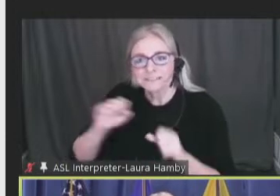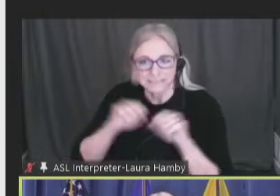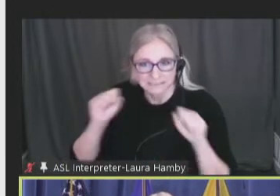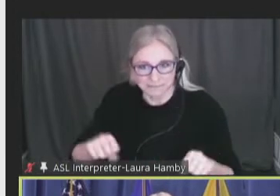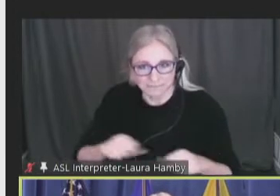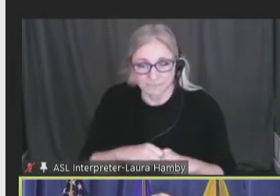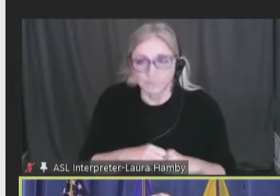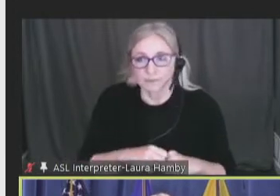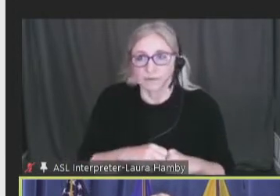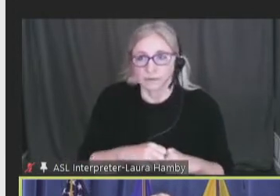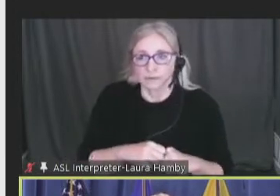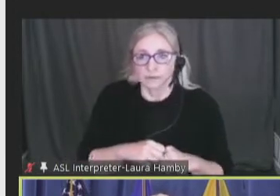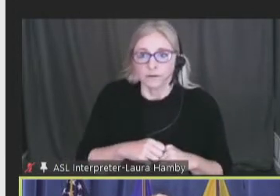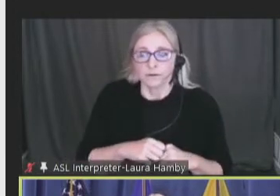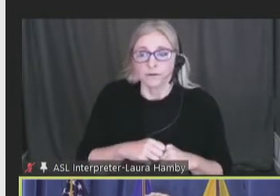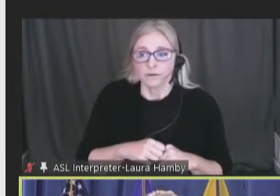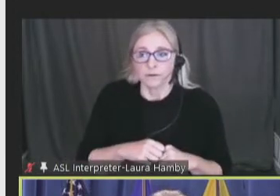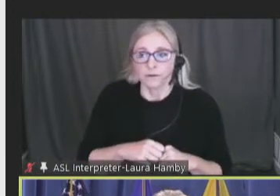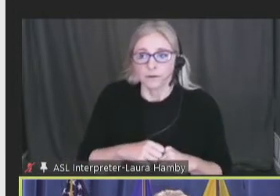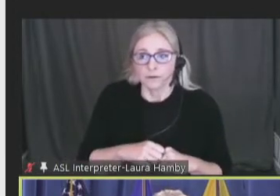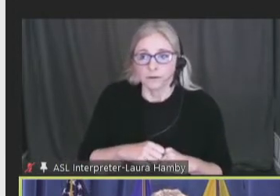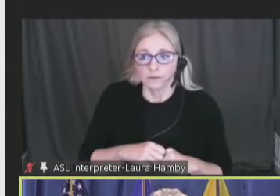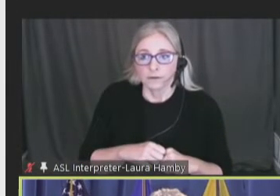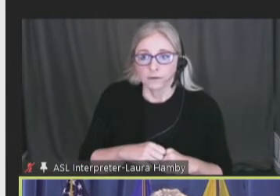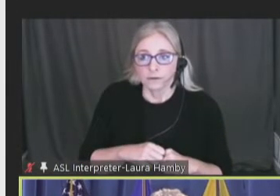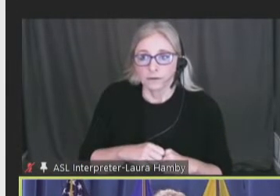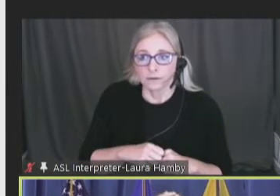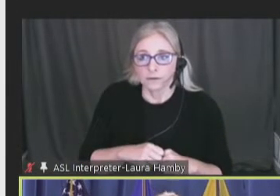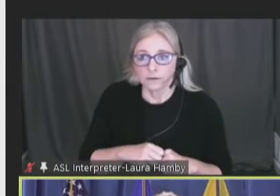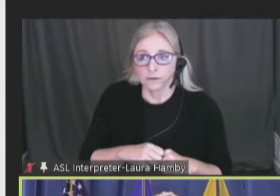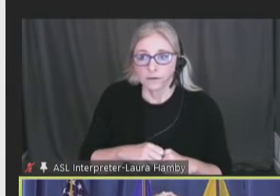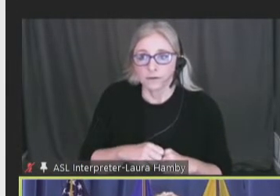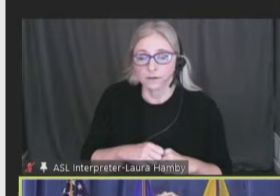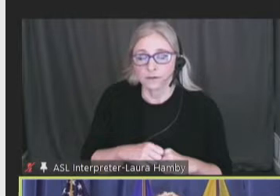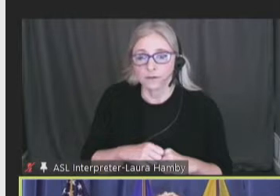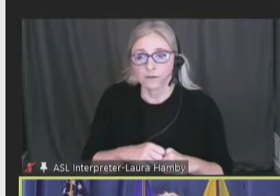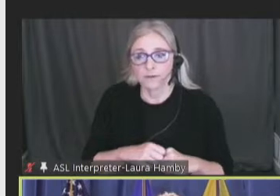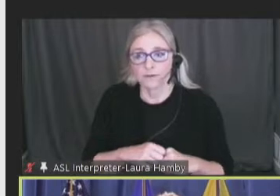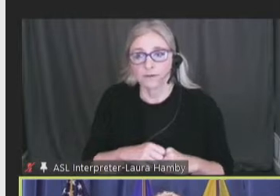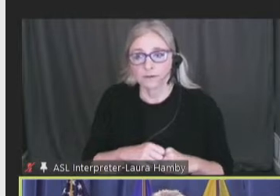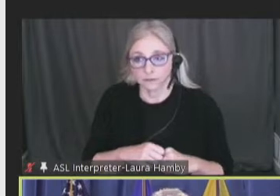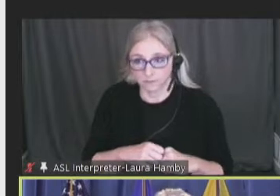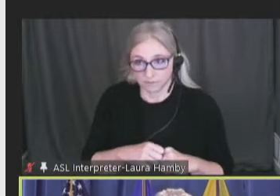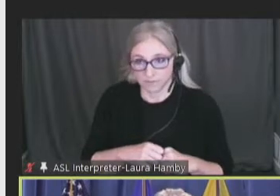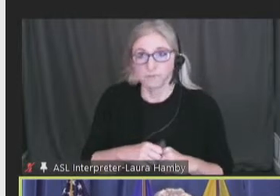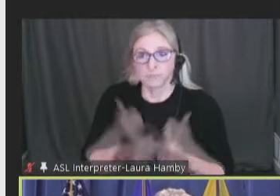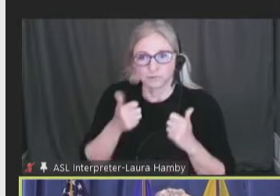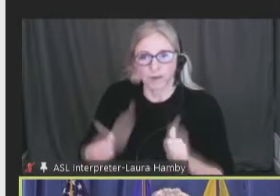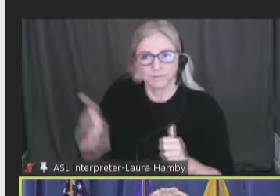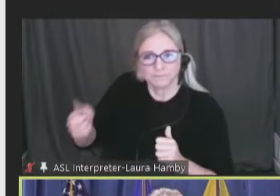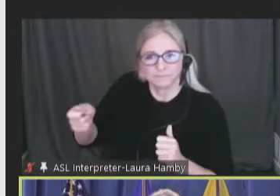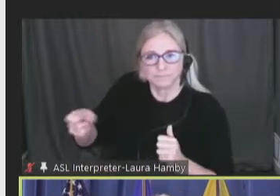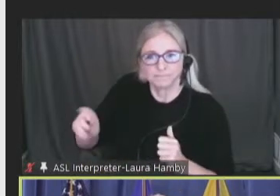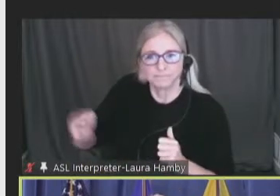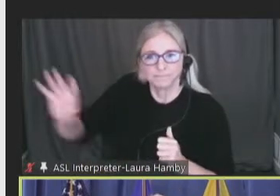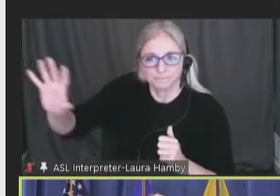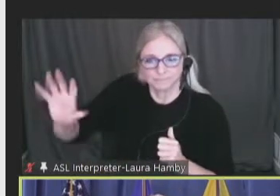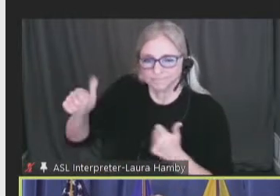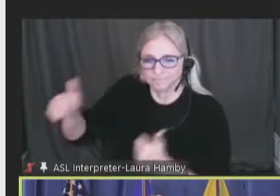Let's see if I can -- great.